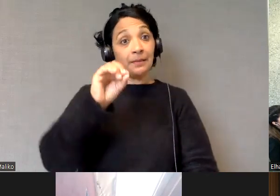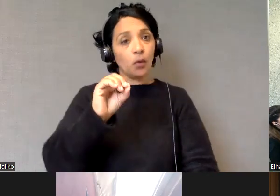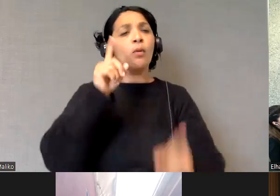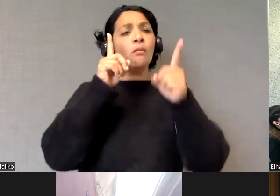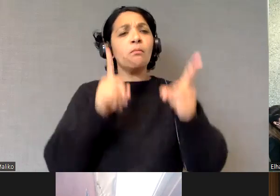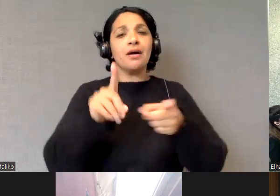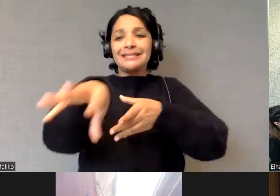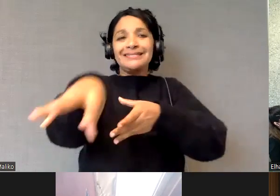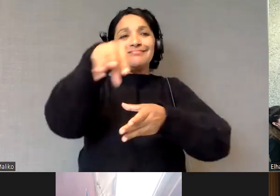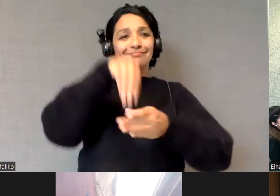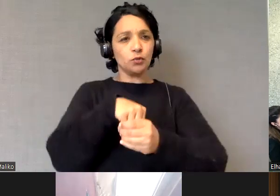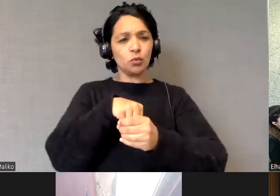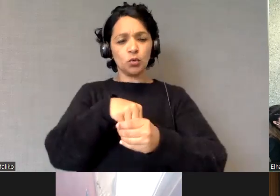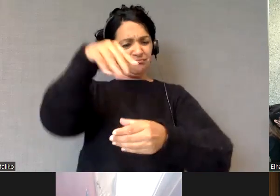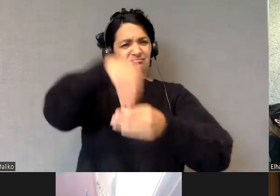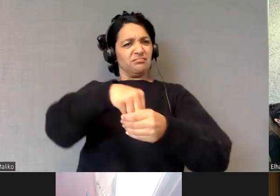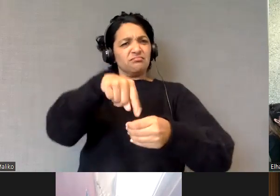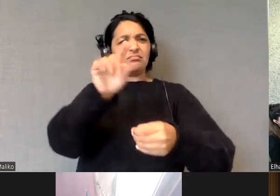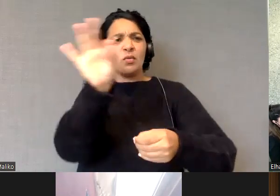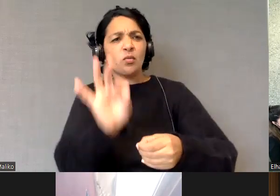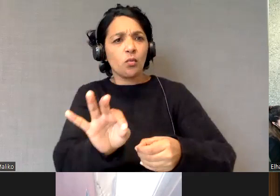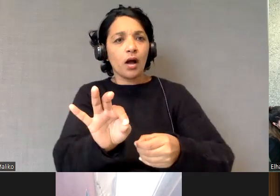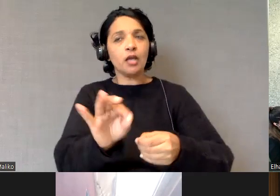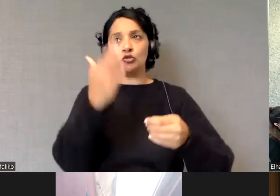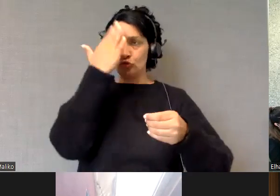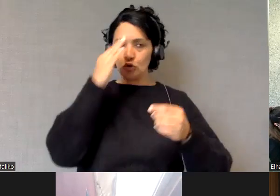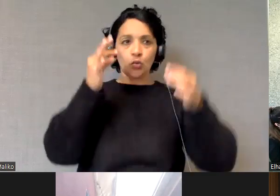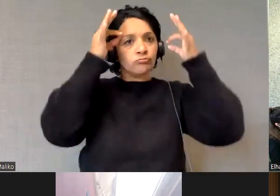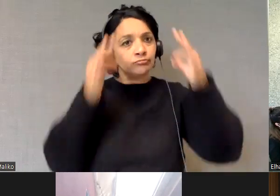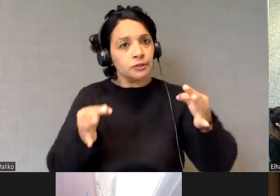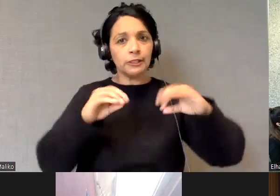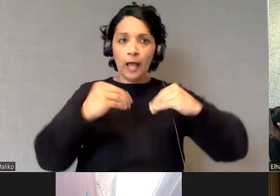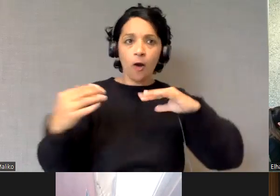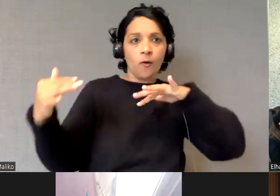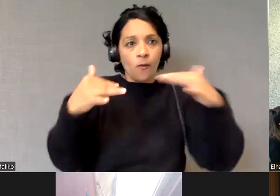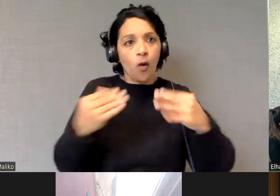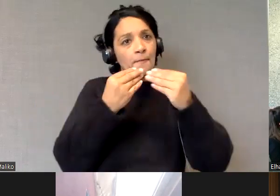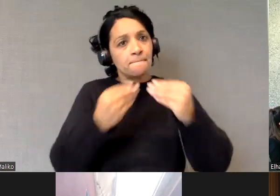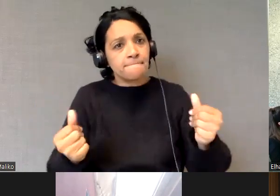in decision-making and planning related to this issue. So thank you so much, Jarrod, for that.